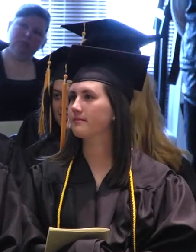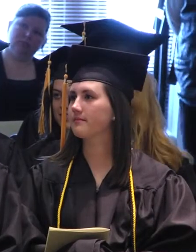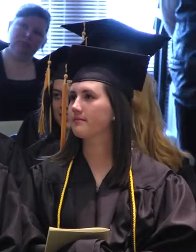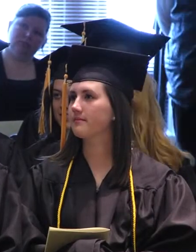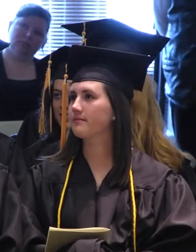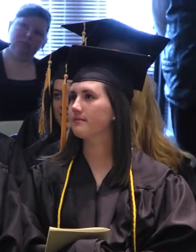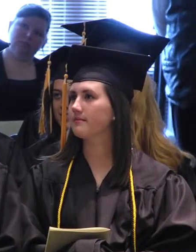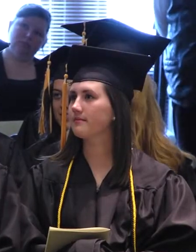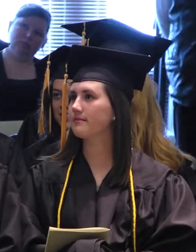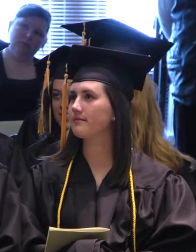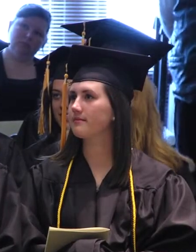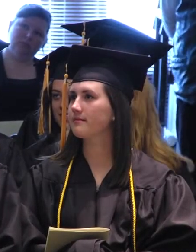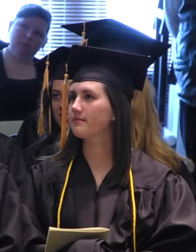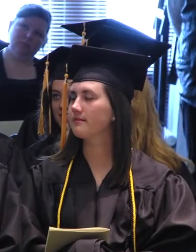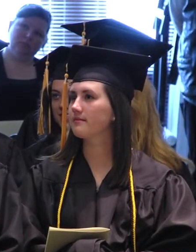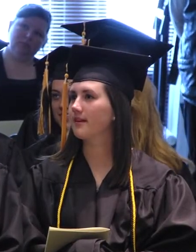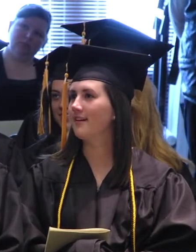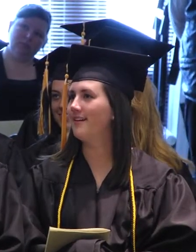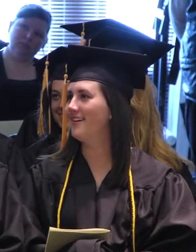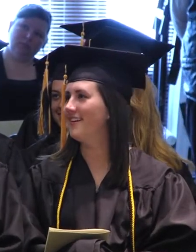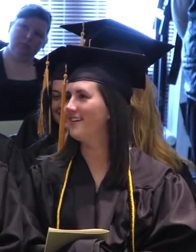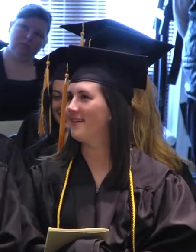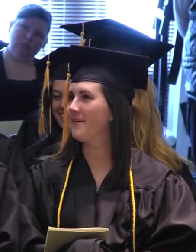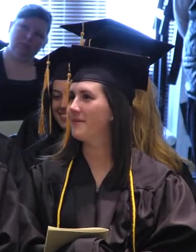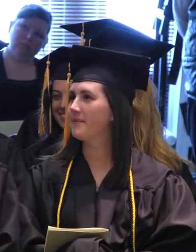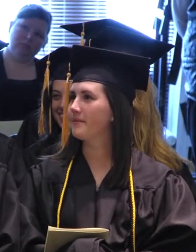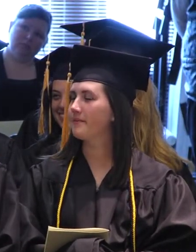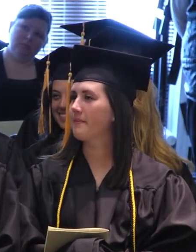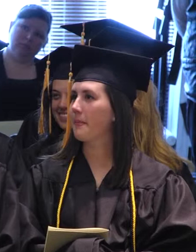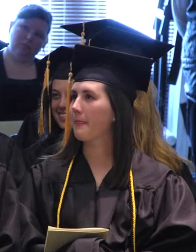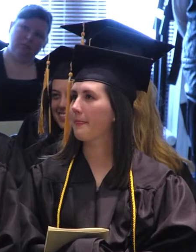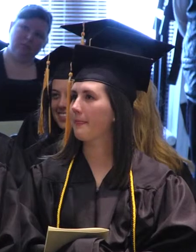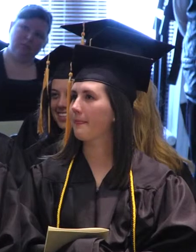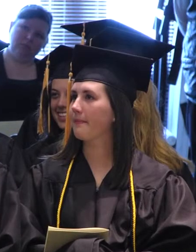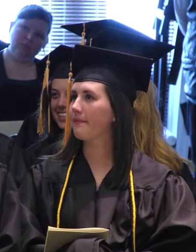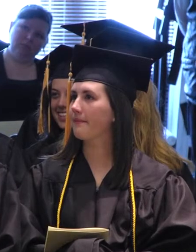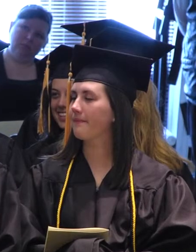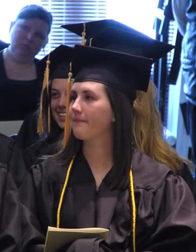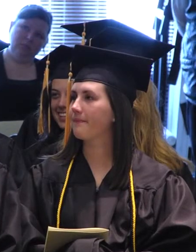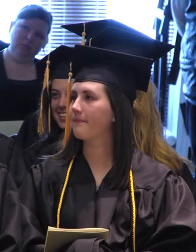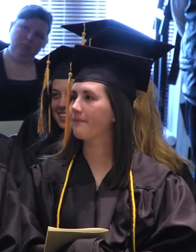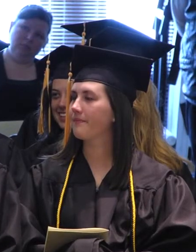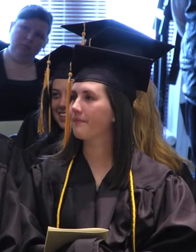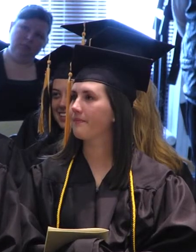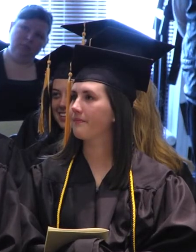and a stethoscope we didn't know how to use. Today we're here together, forever bonded,